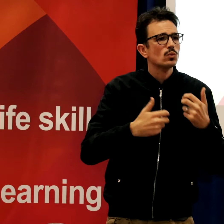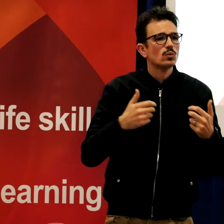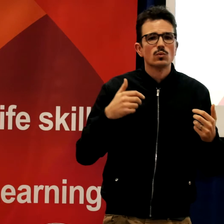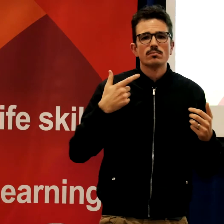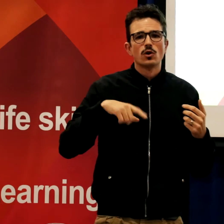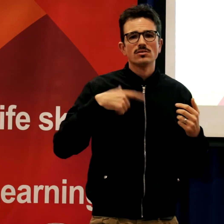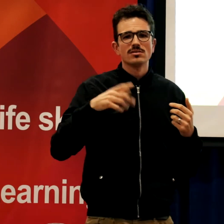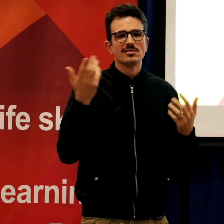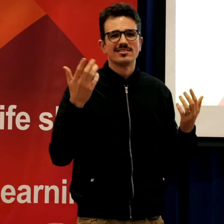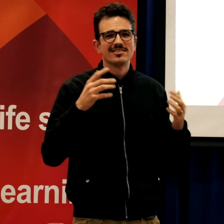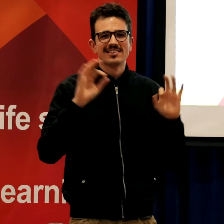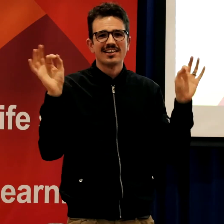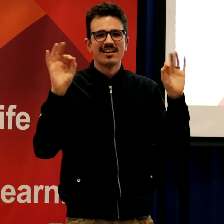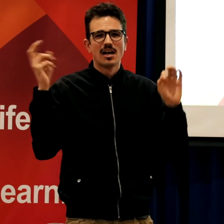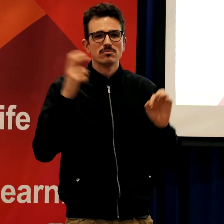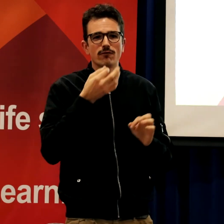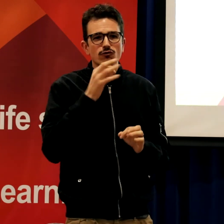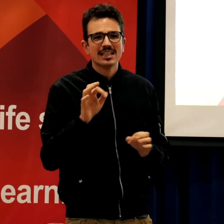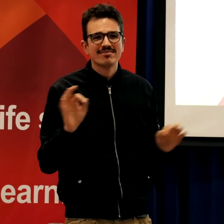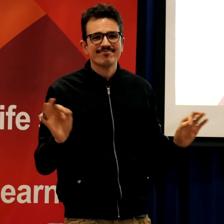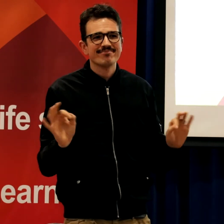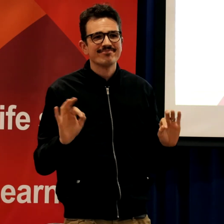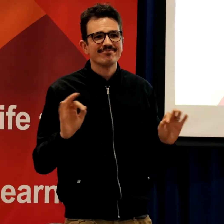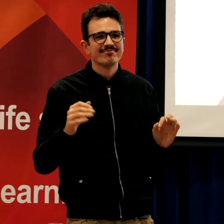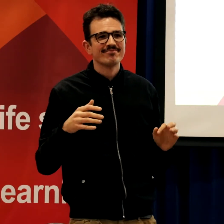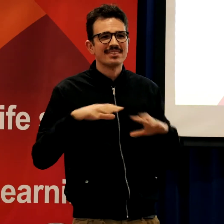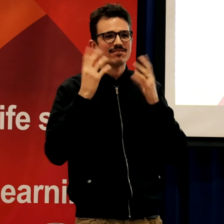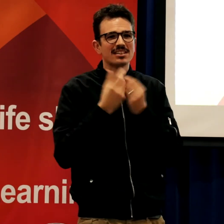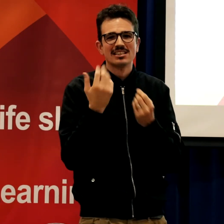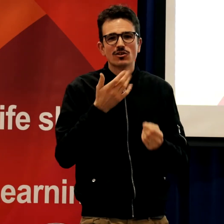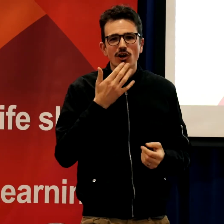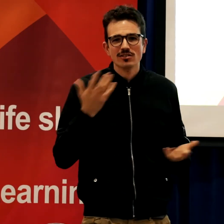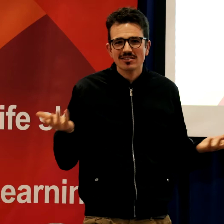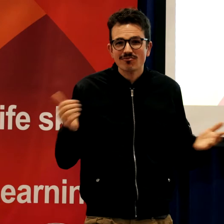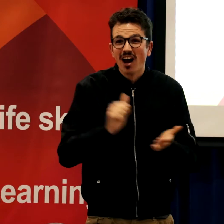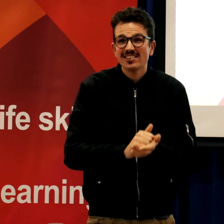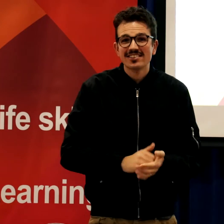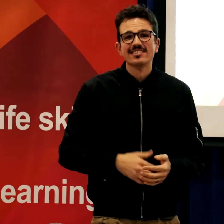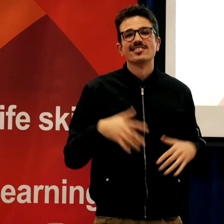And funding is also – financial support is always difficult. Nothing’s free.